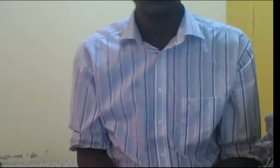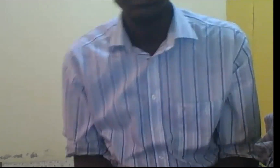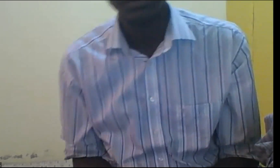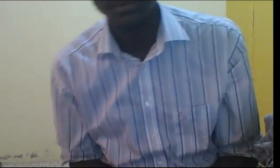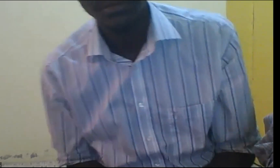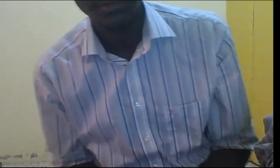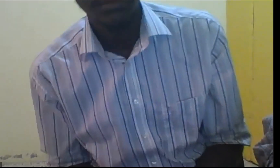Thank you so much, Sarah. Much appreciated, and thank you for doing it.